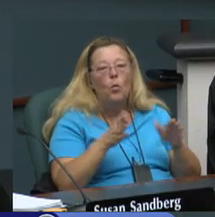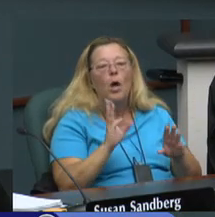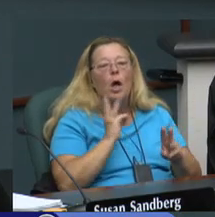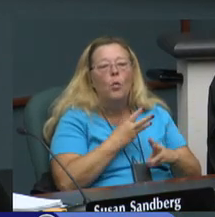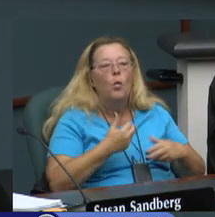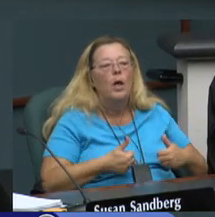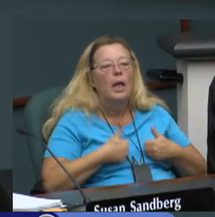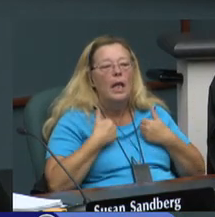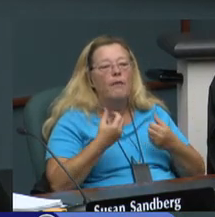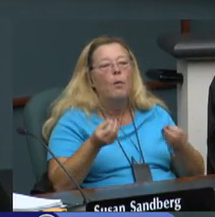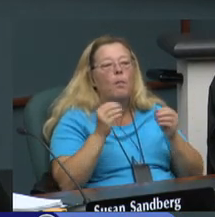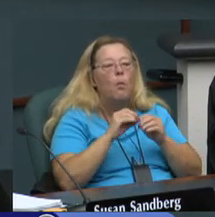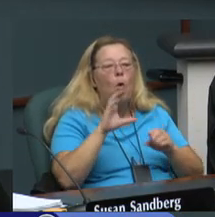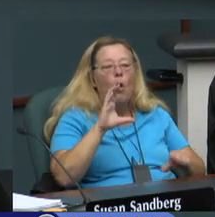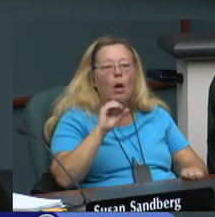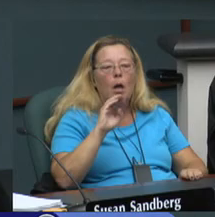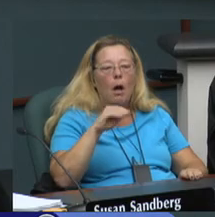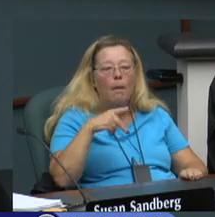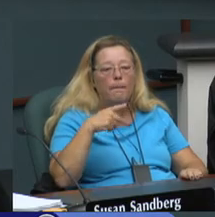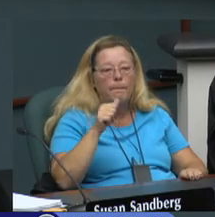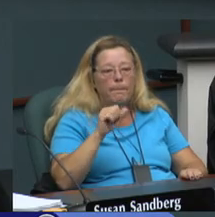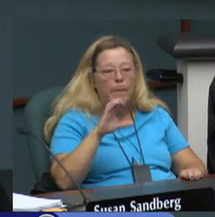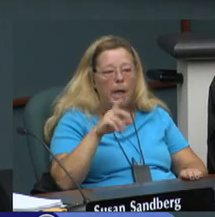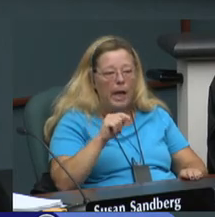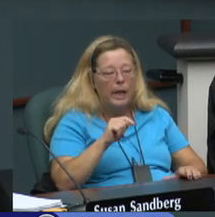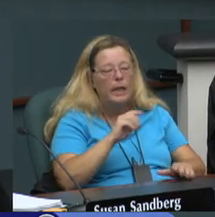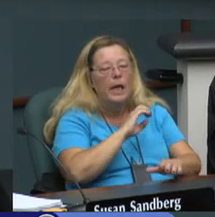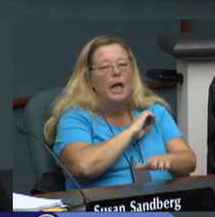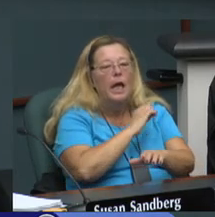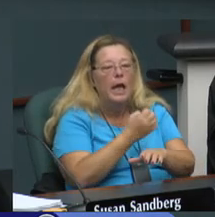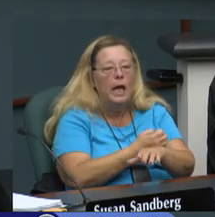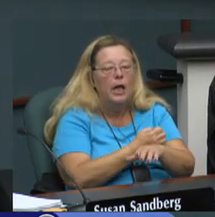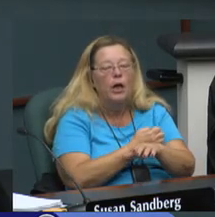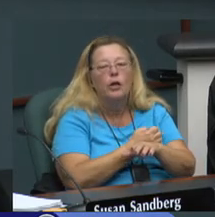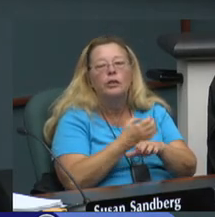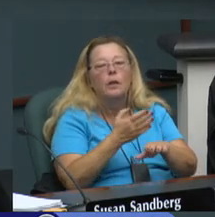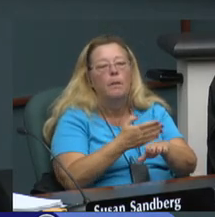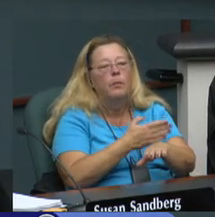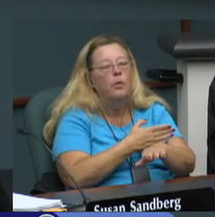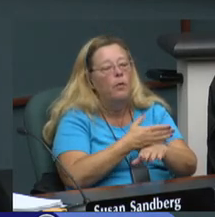more compact energy-efficient way and you know we can we can love our